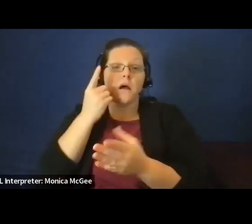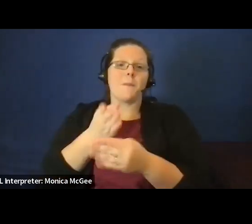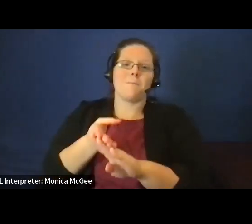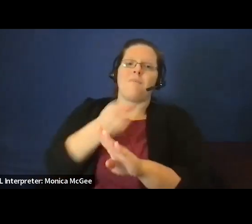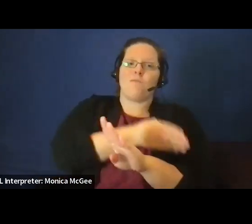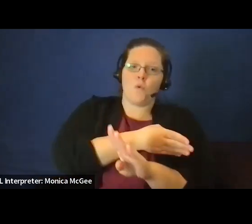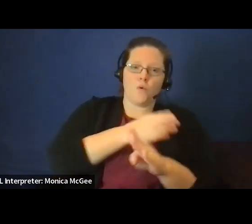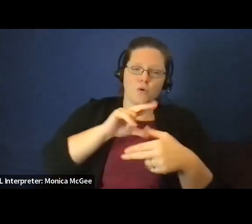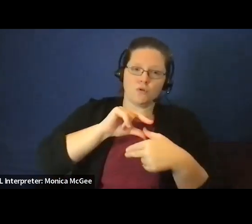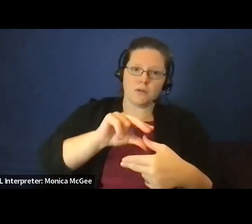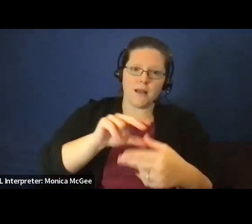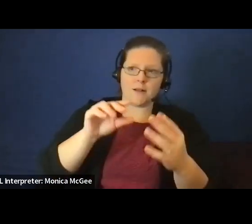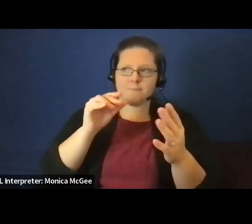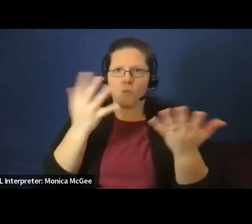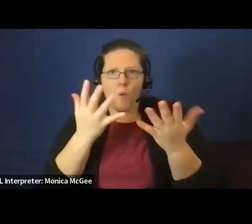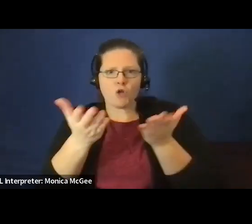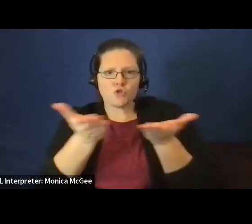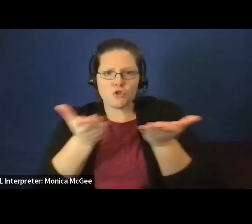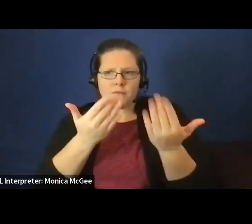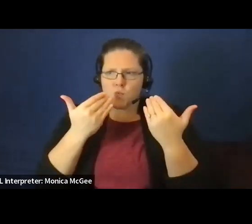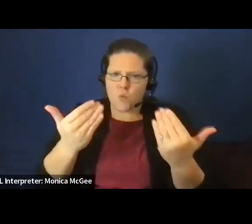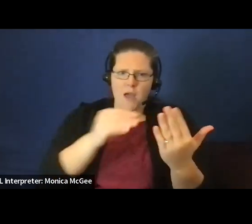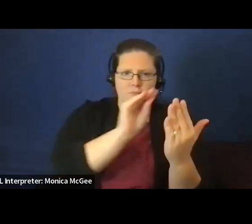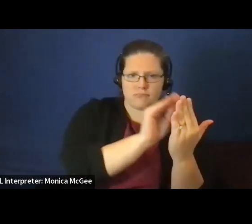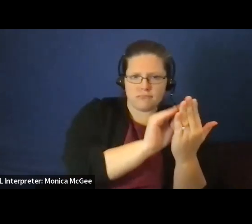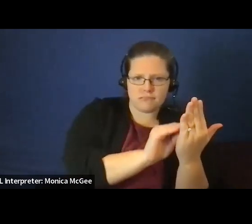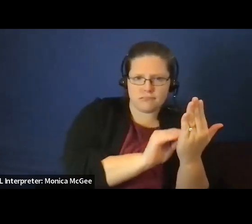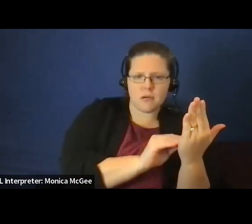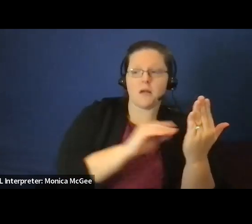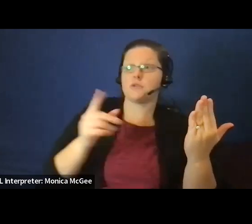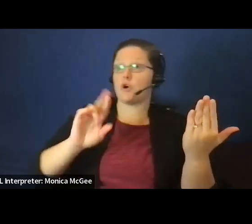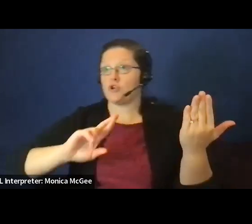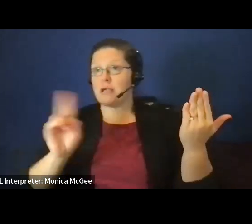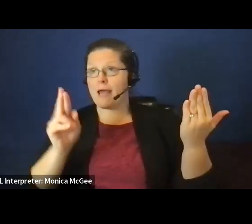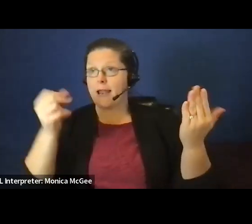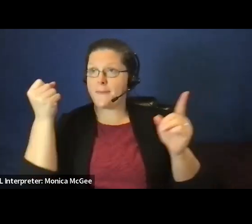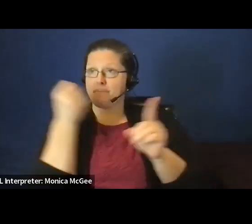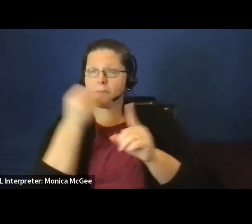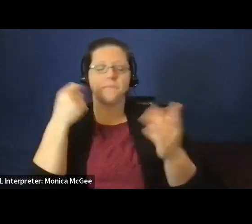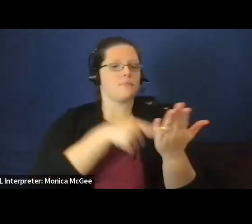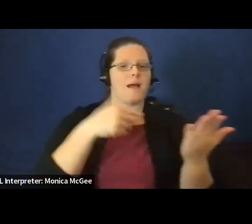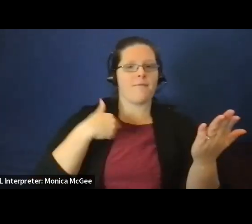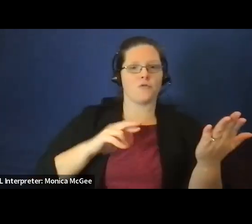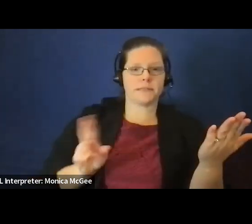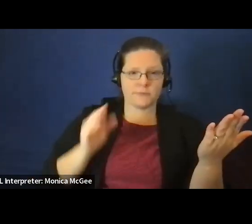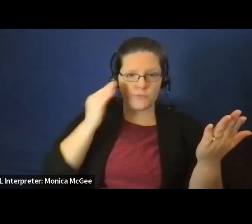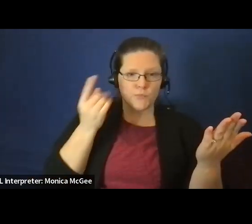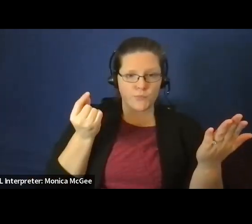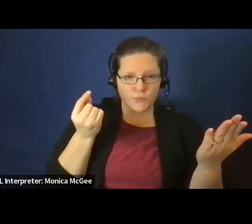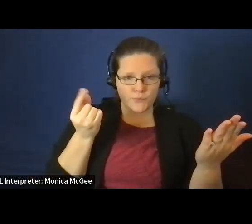of those things before a storm, and this is something you can put in your state plan. Identify all of those